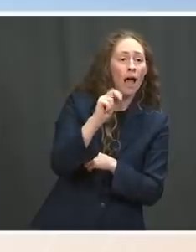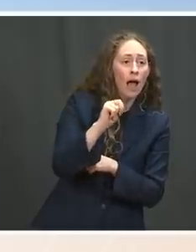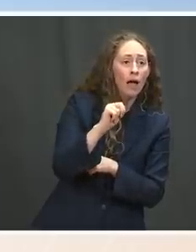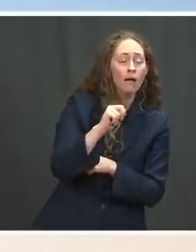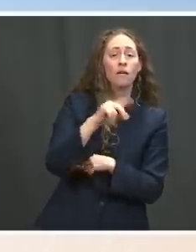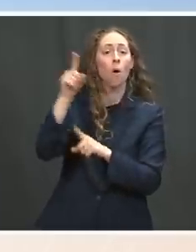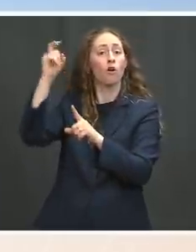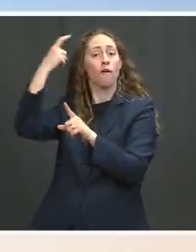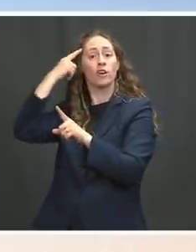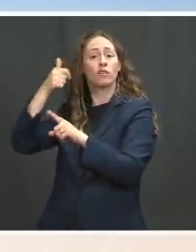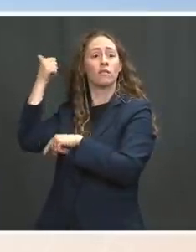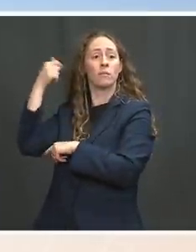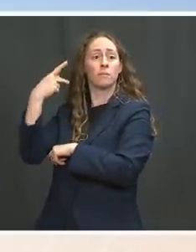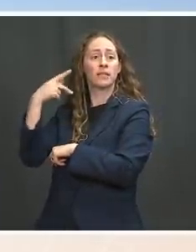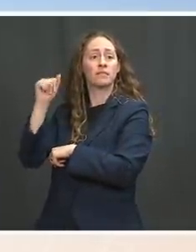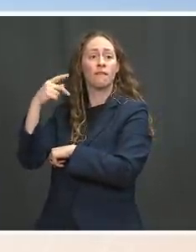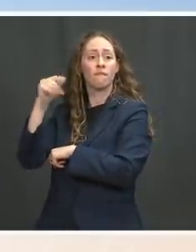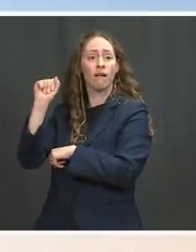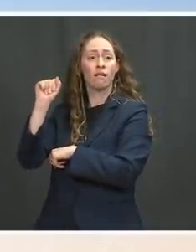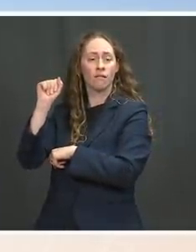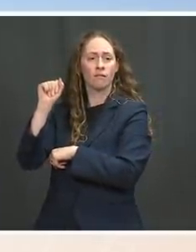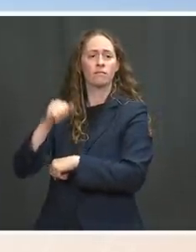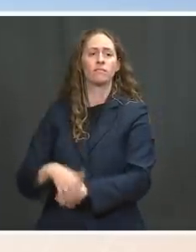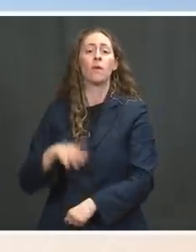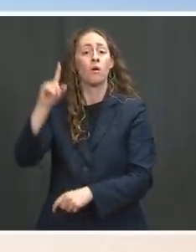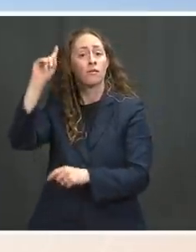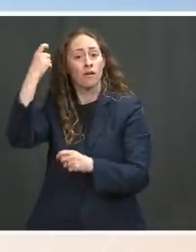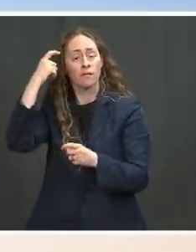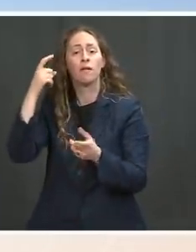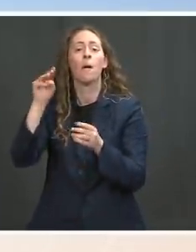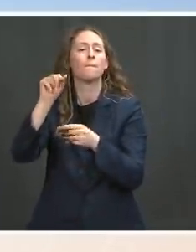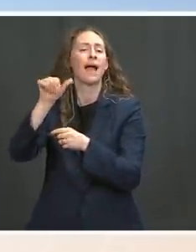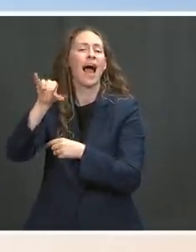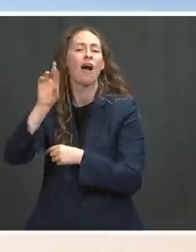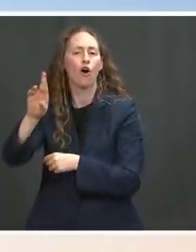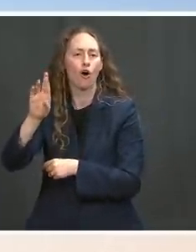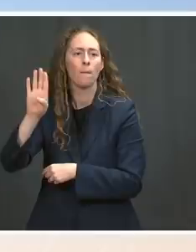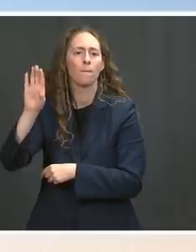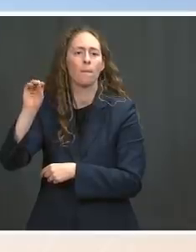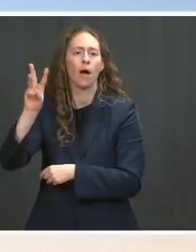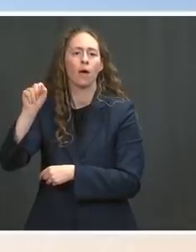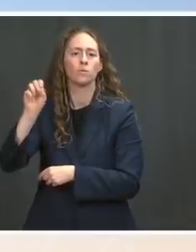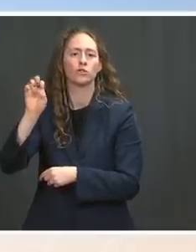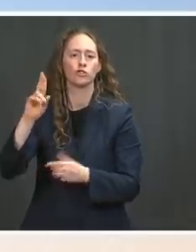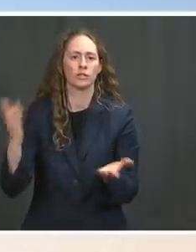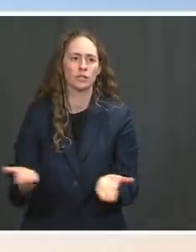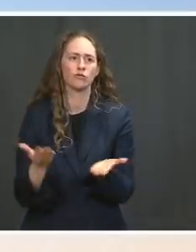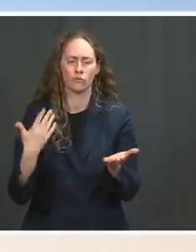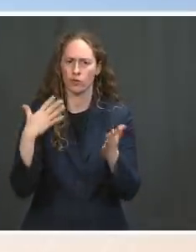and Nashville, Tennessee, Mayor Cooper, Julie had productive conversations outlining the actions we have taken to address